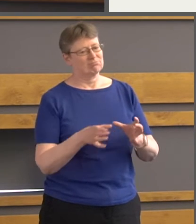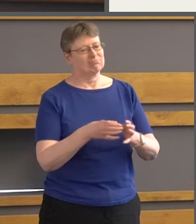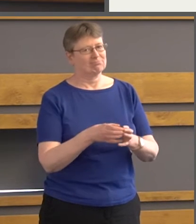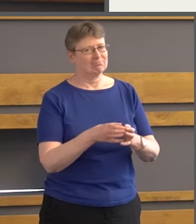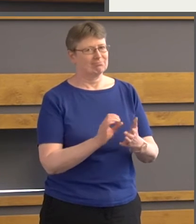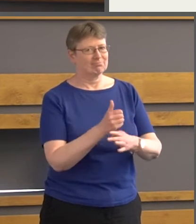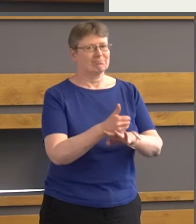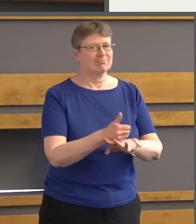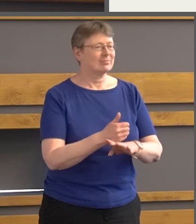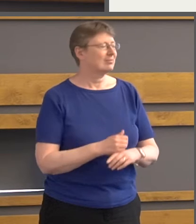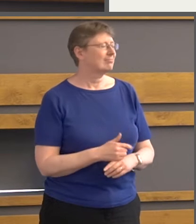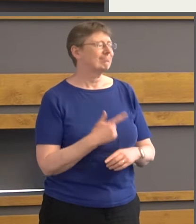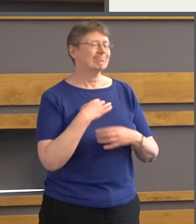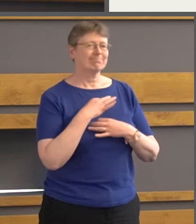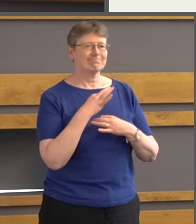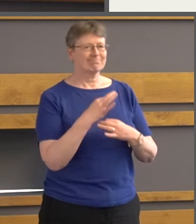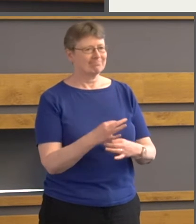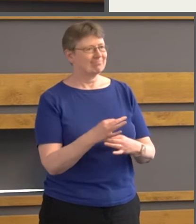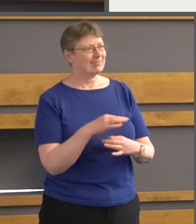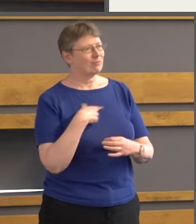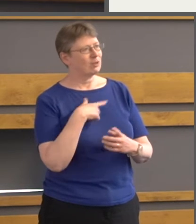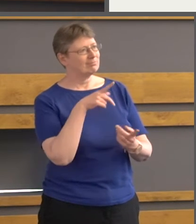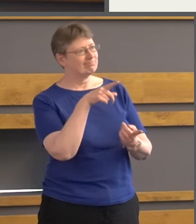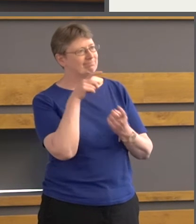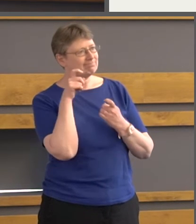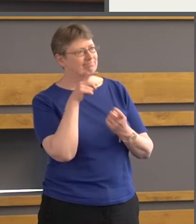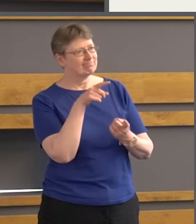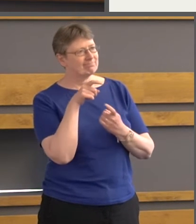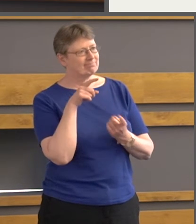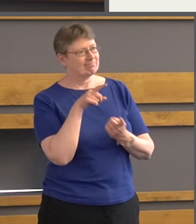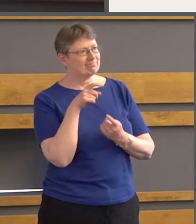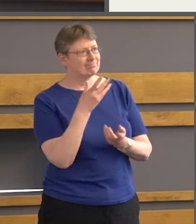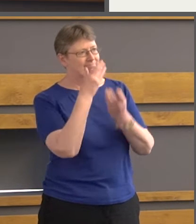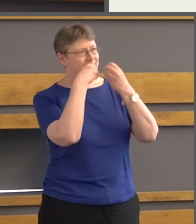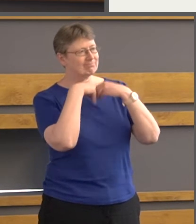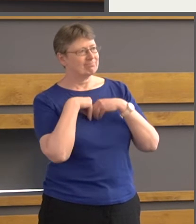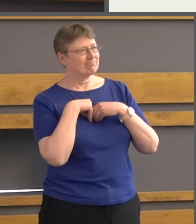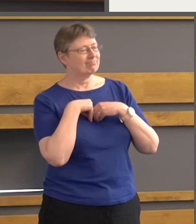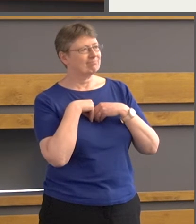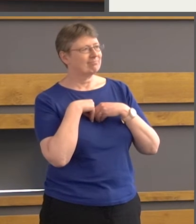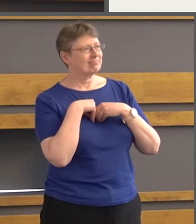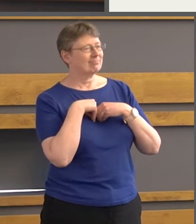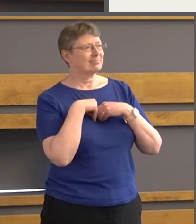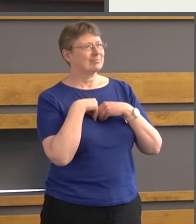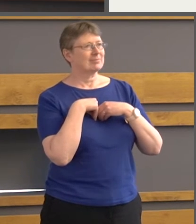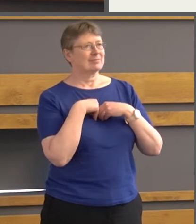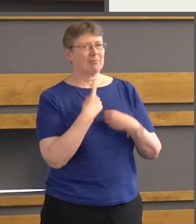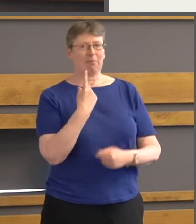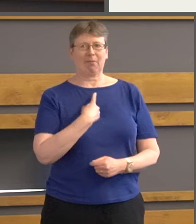and it's just fascinating listening to your work as well. And how do I come into this?